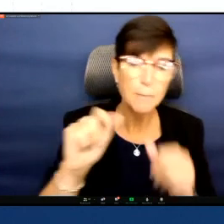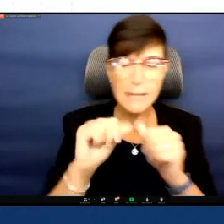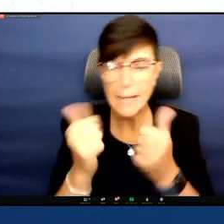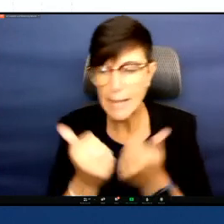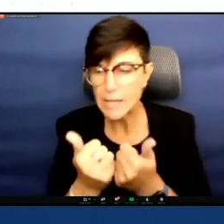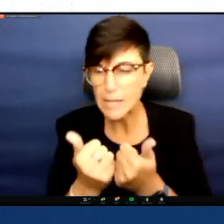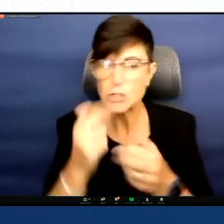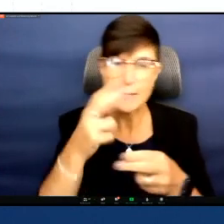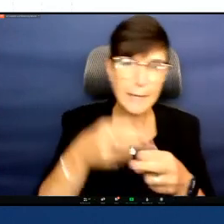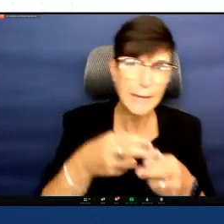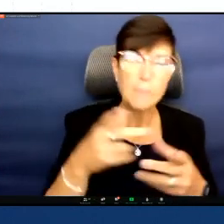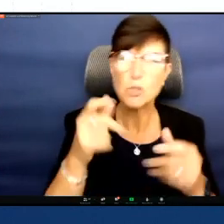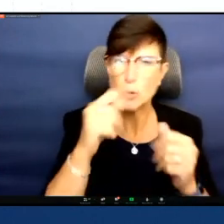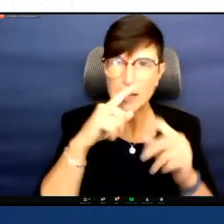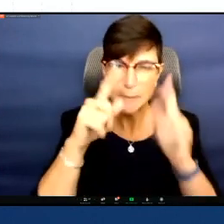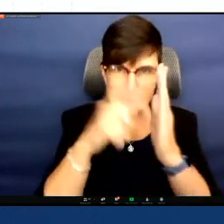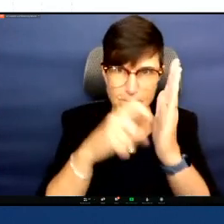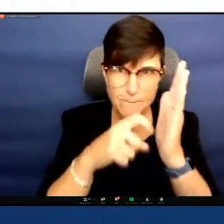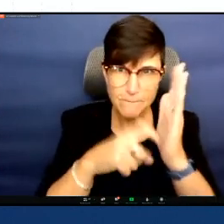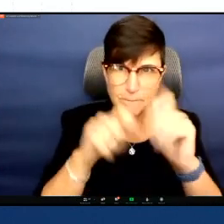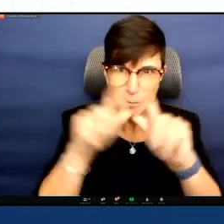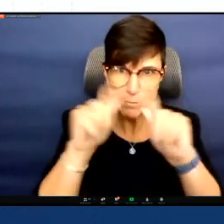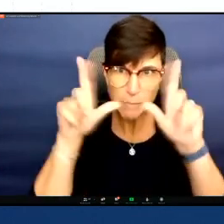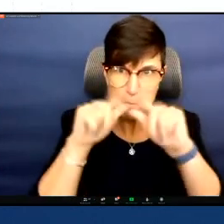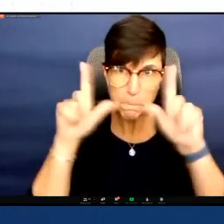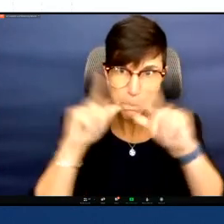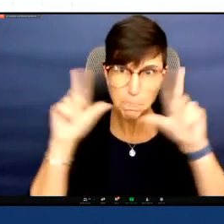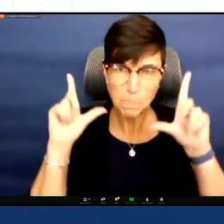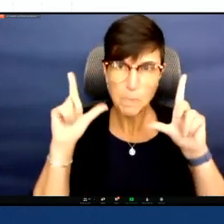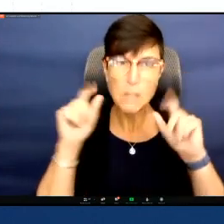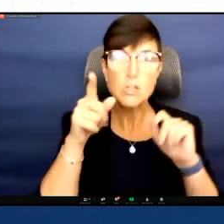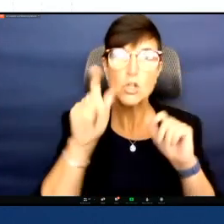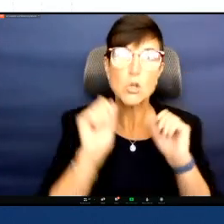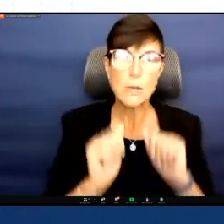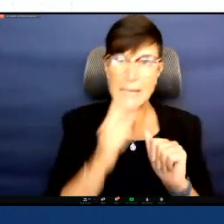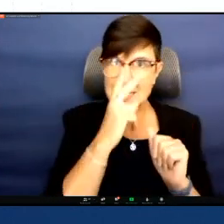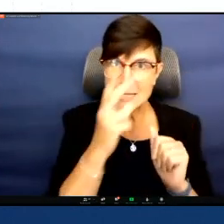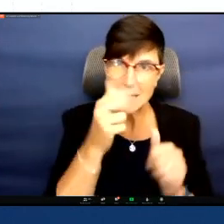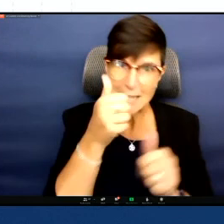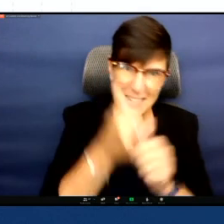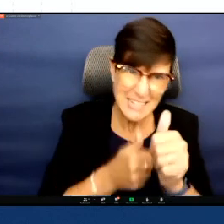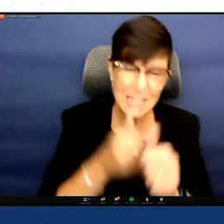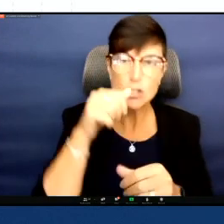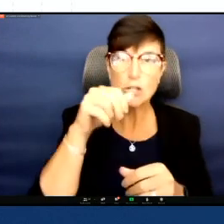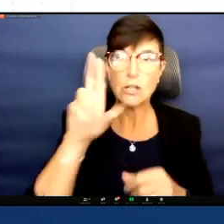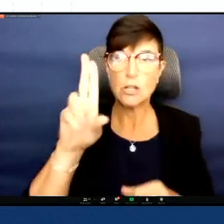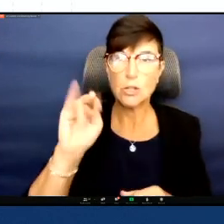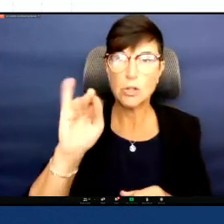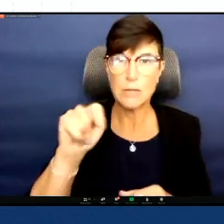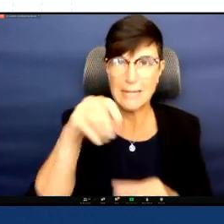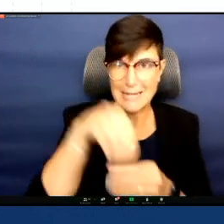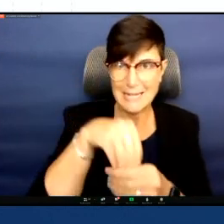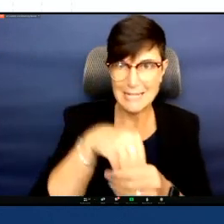So this will take you to a breakdown by budget unit within the agency that you clicked. For example, this is tying